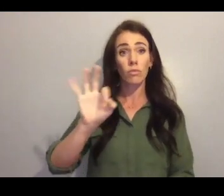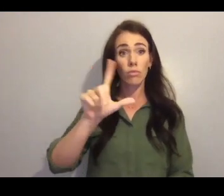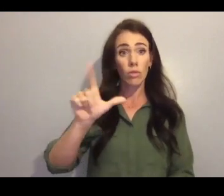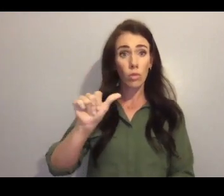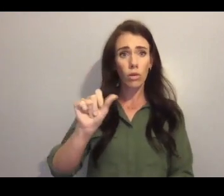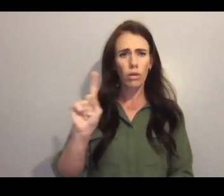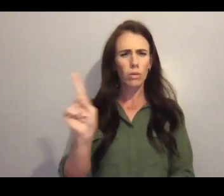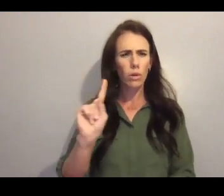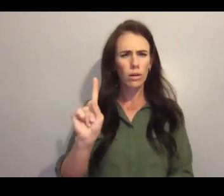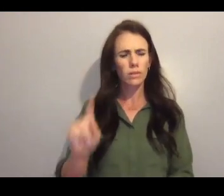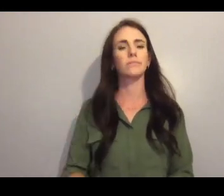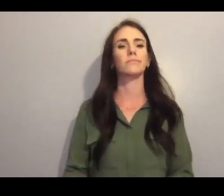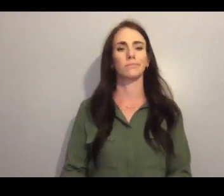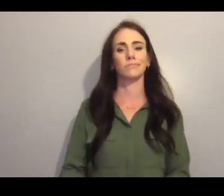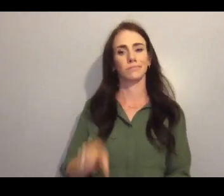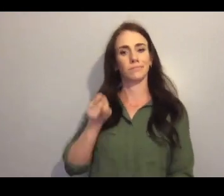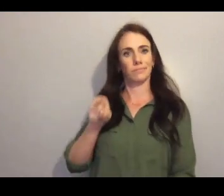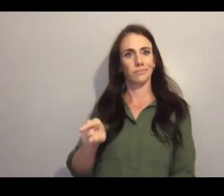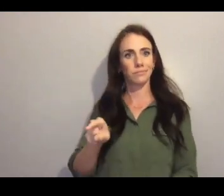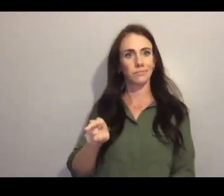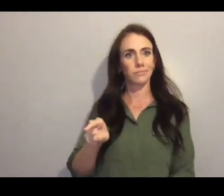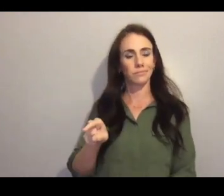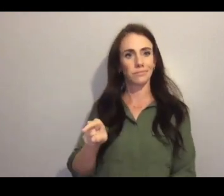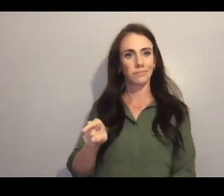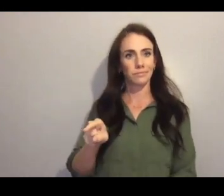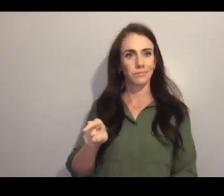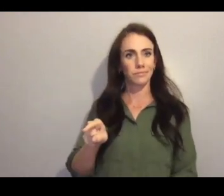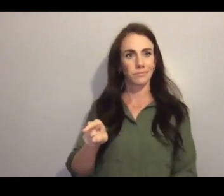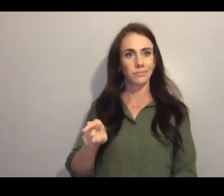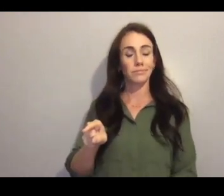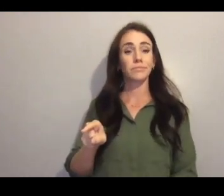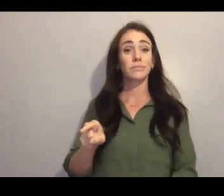United States I would put Florida where? Right in the